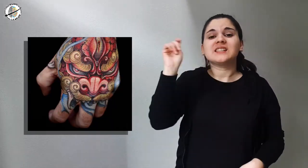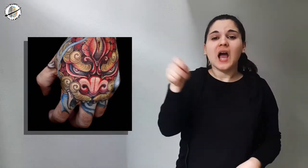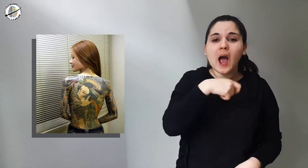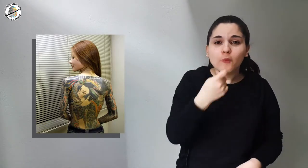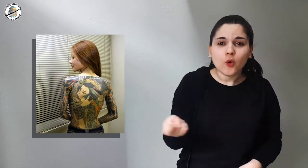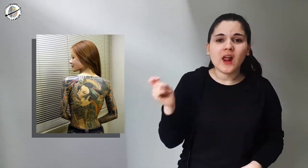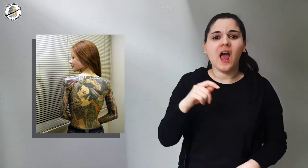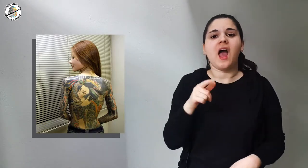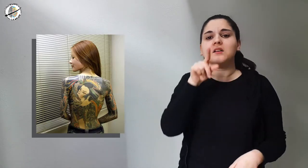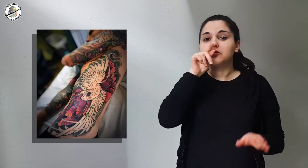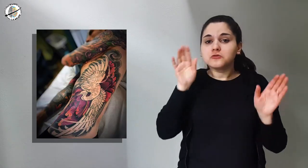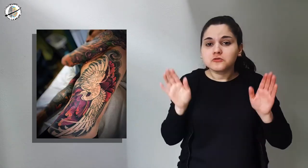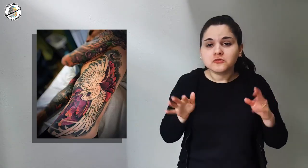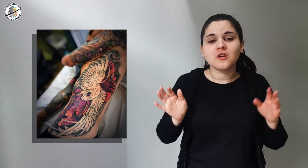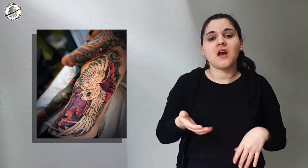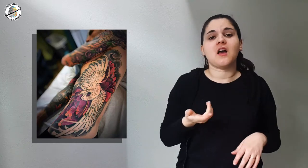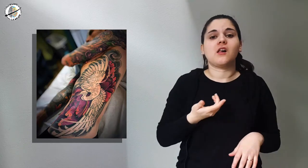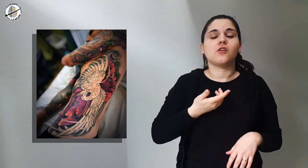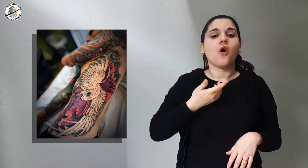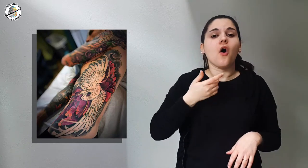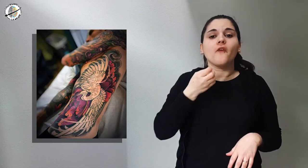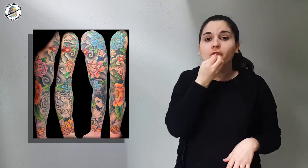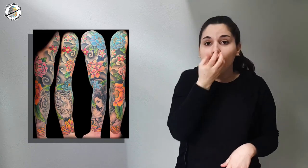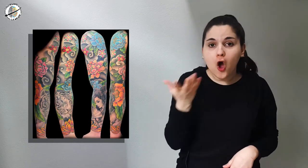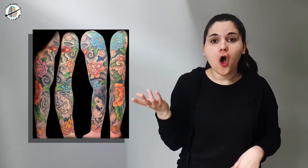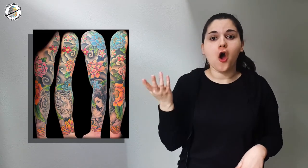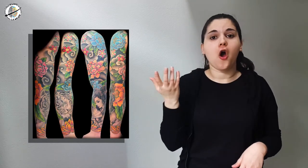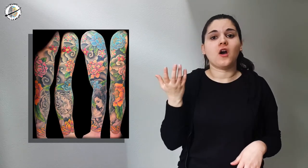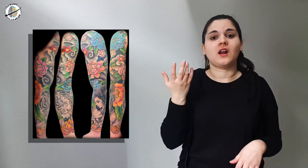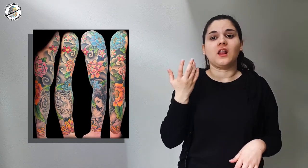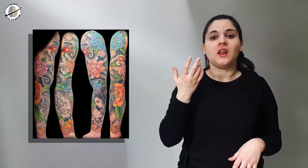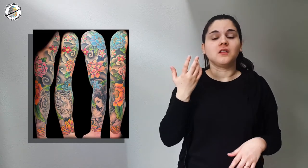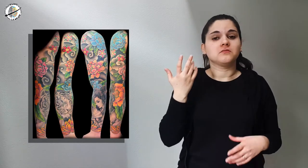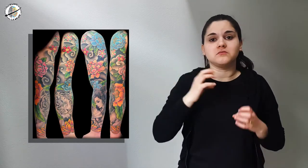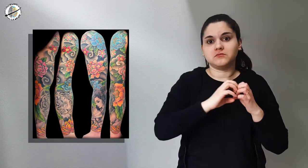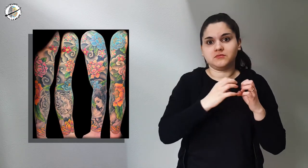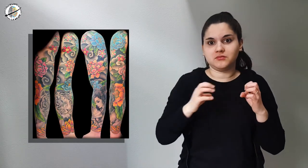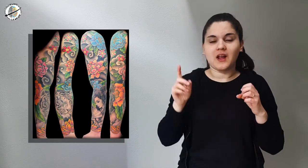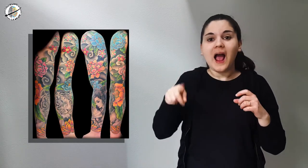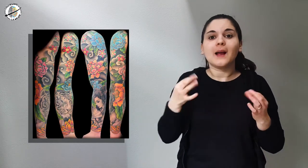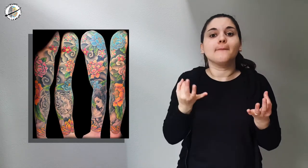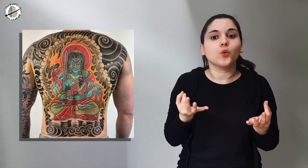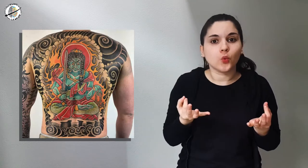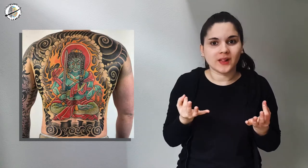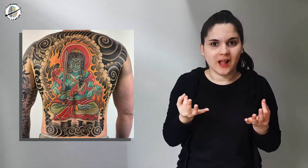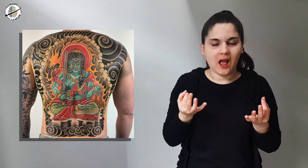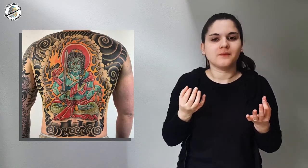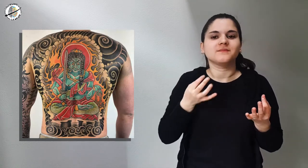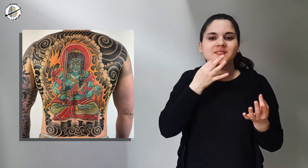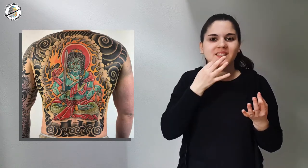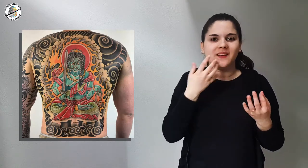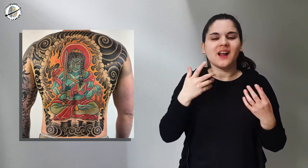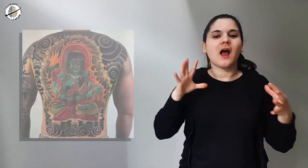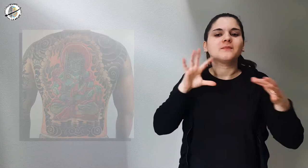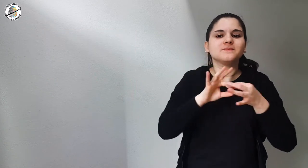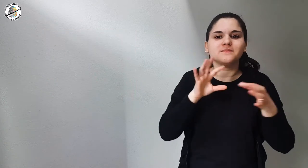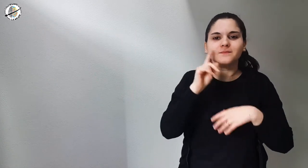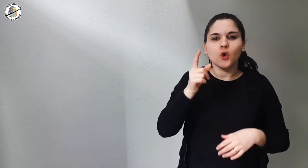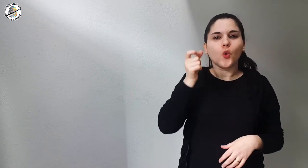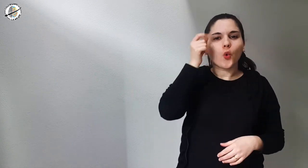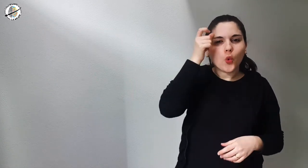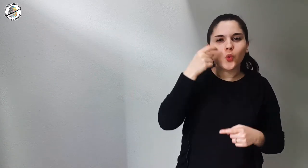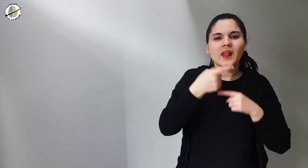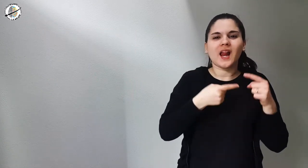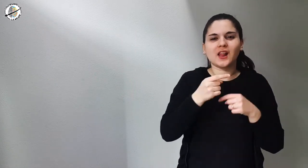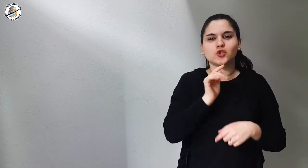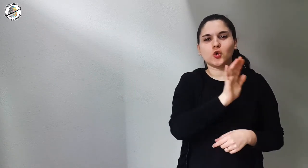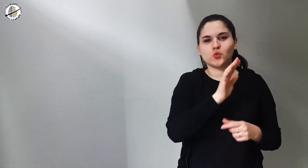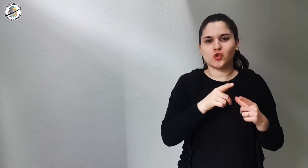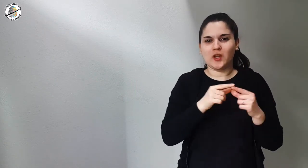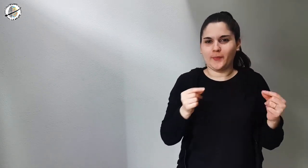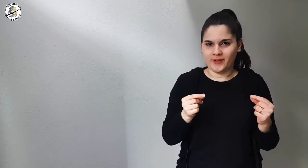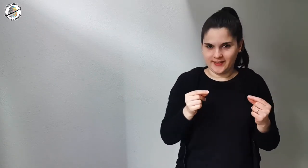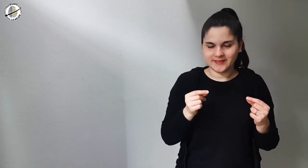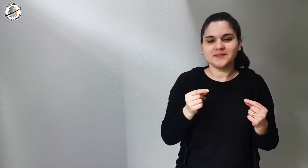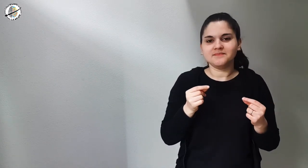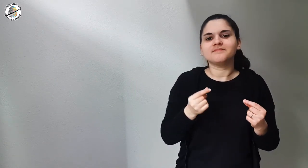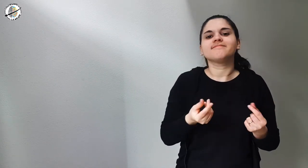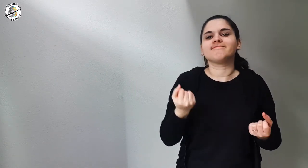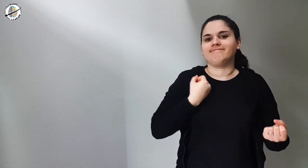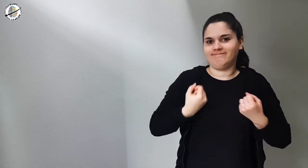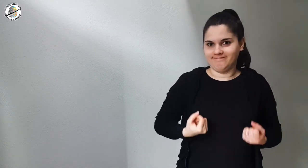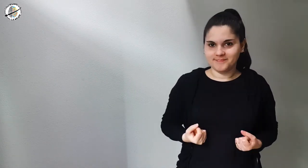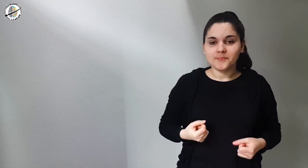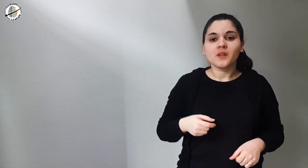samurai, birds, flowers, Buddha, everything related to the Japanese culture and tradition.